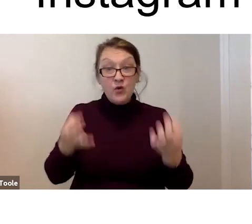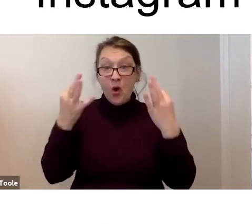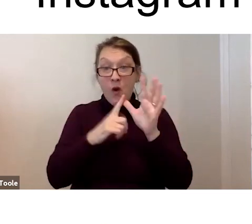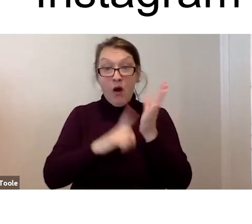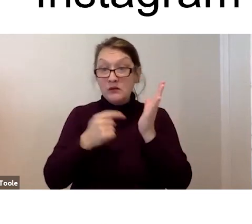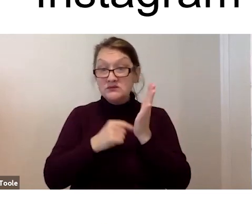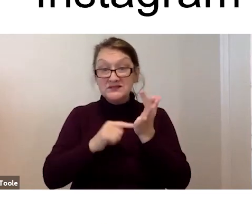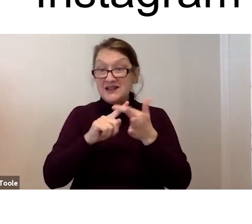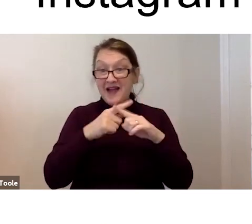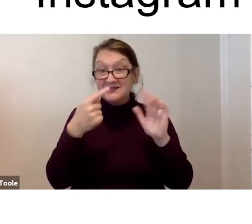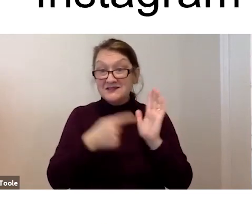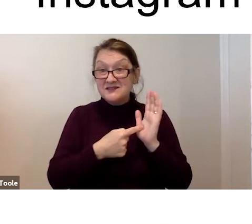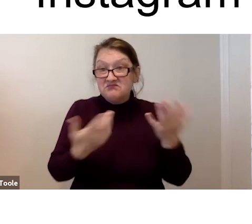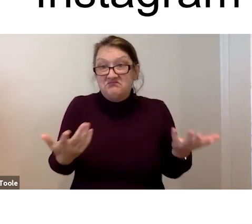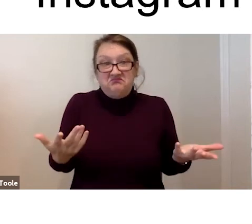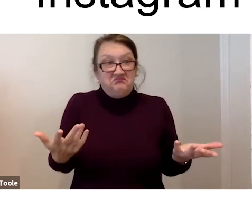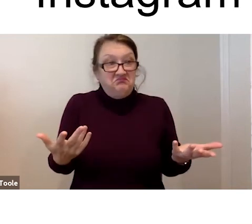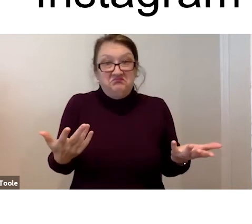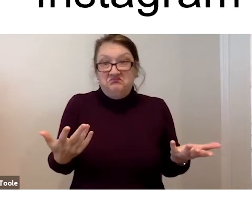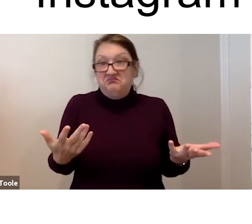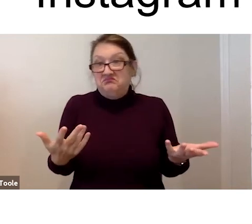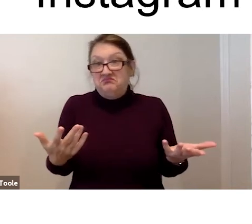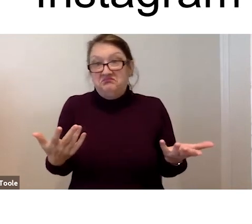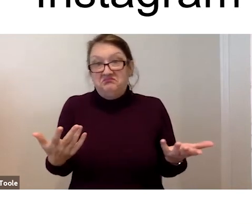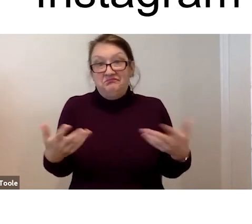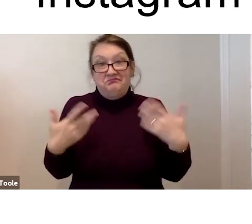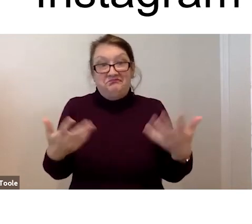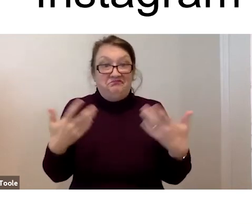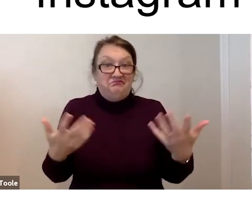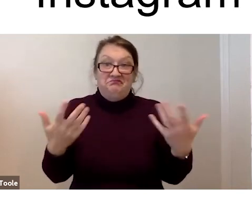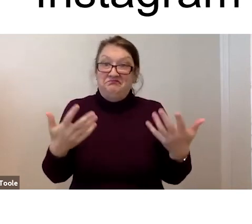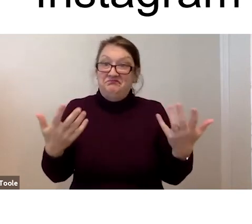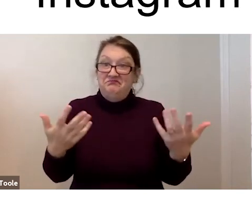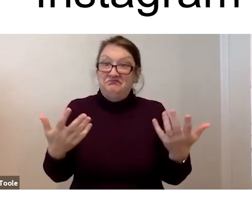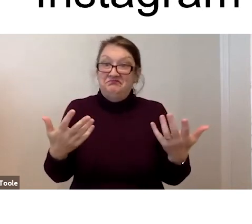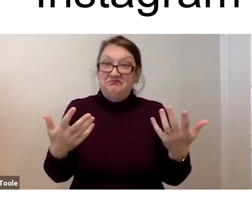is basically I looked cute, might delete later.